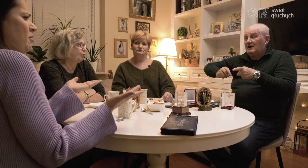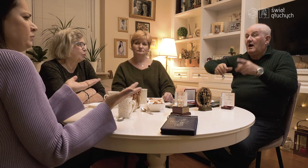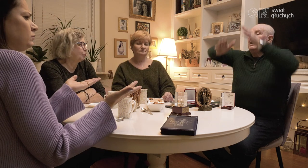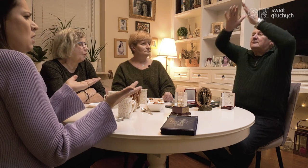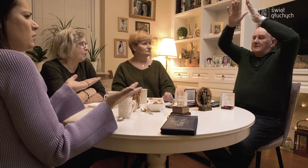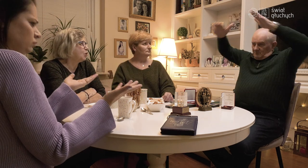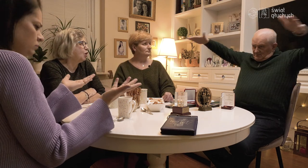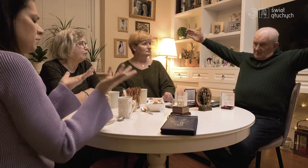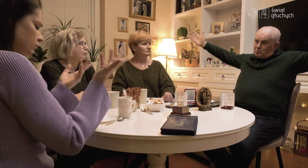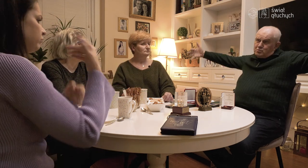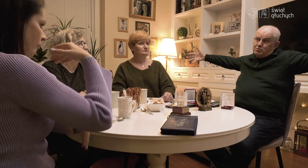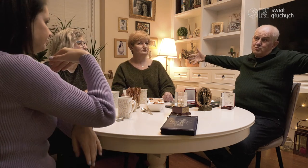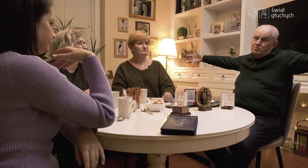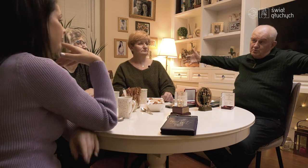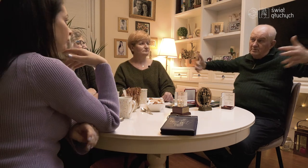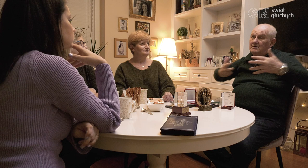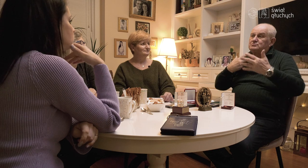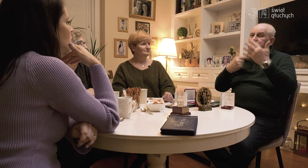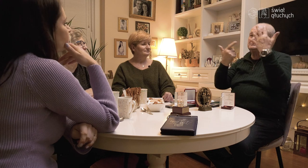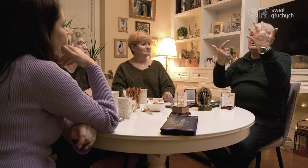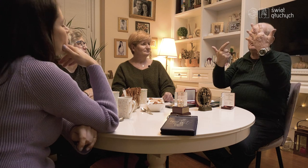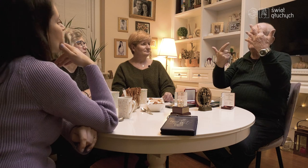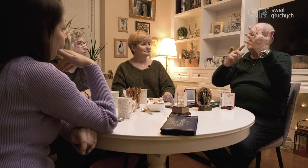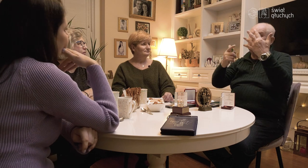The tent was big, it held 7 people,